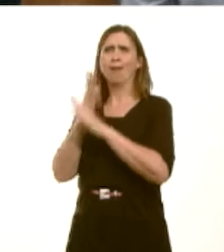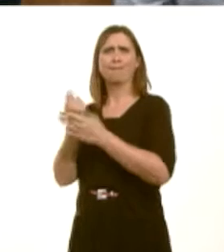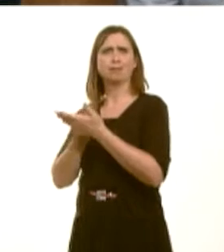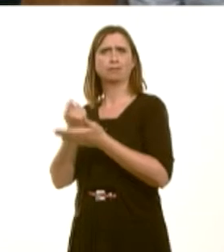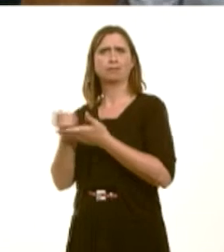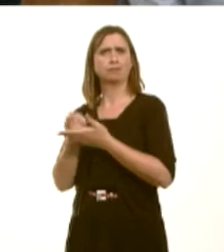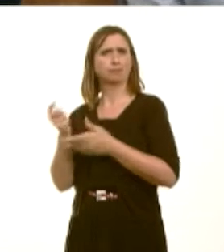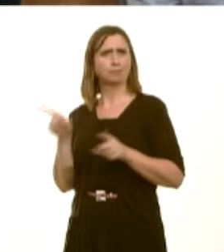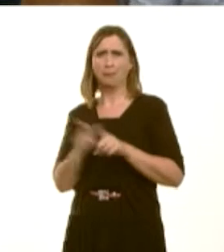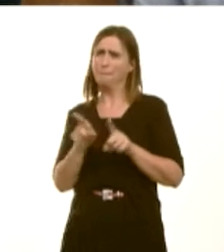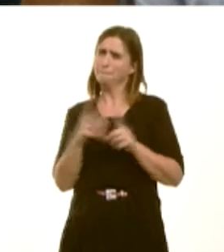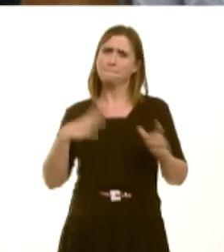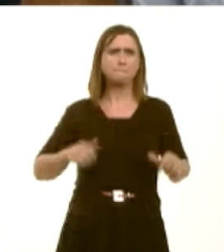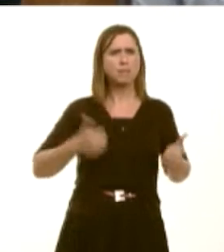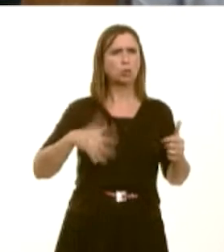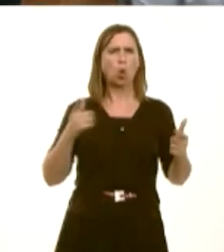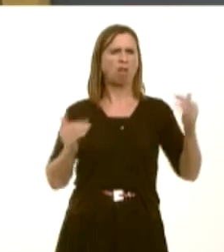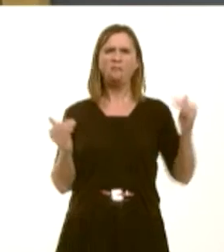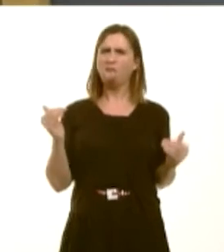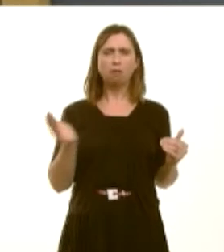In the past, that wasnít the case.